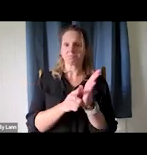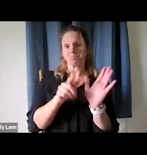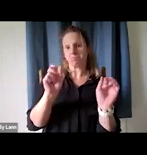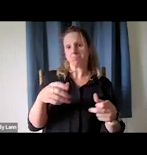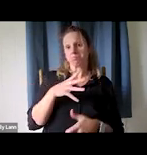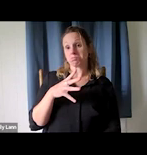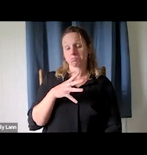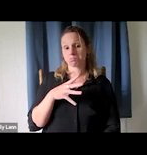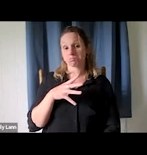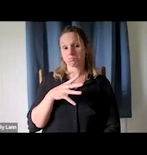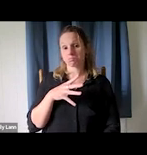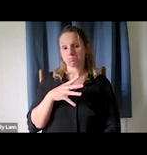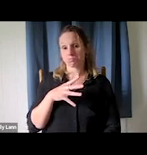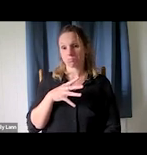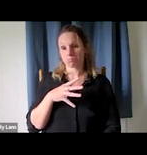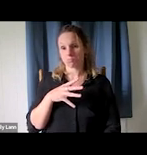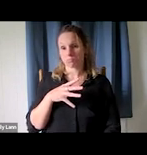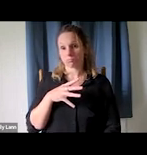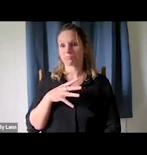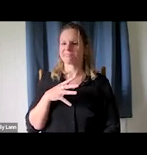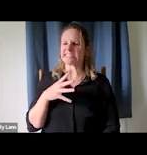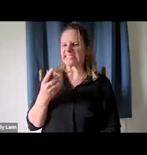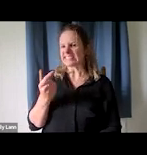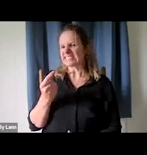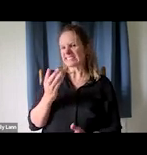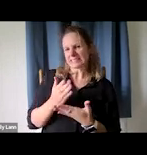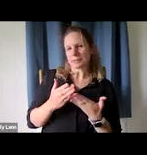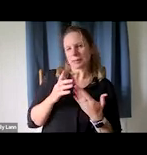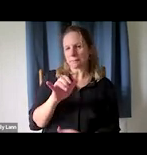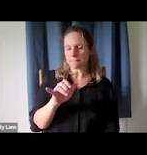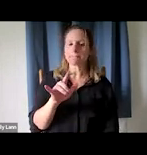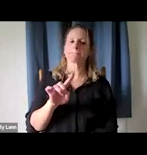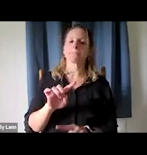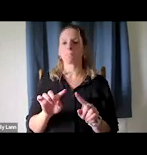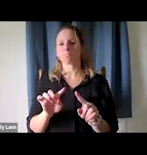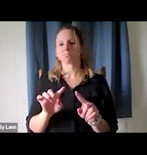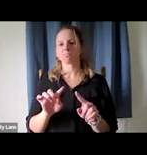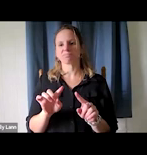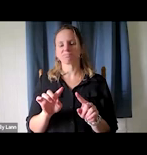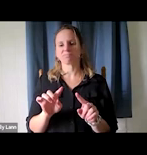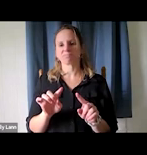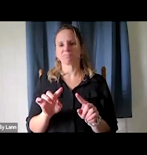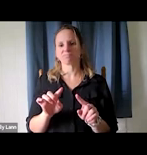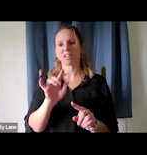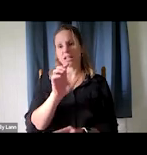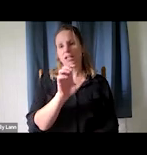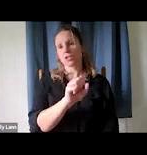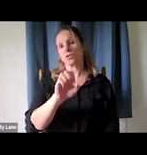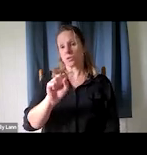so that could play into it a little bit too, but typically that is, or not typically, that is Social Security's stance on that.